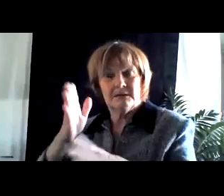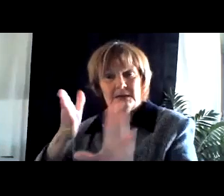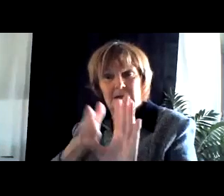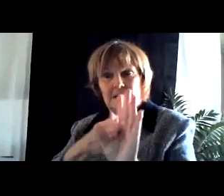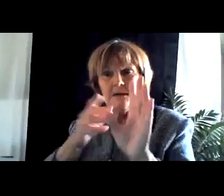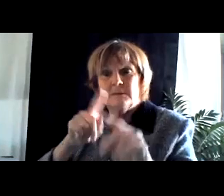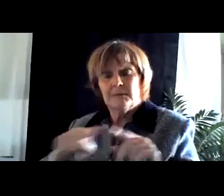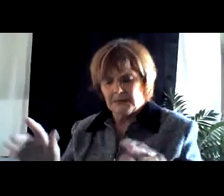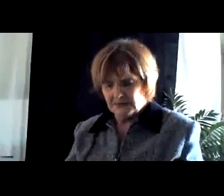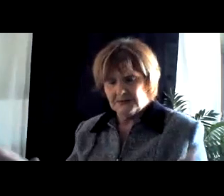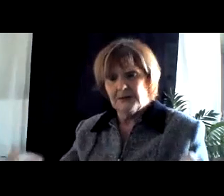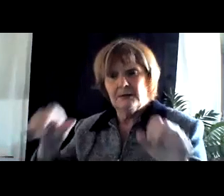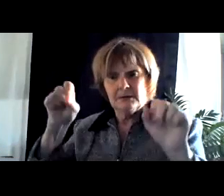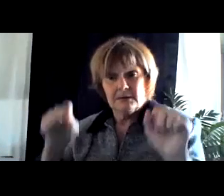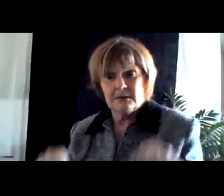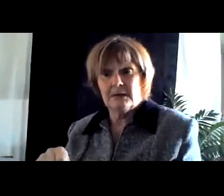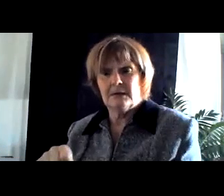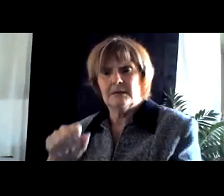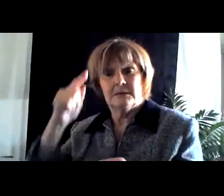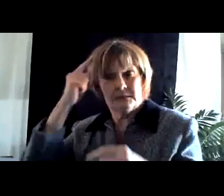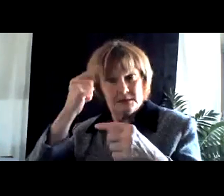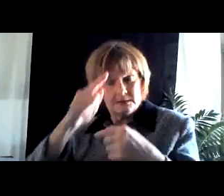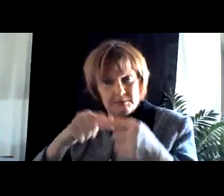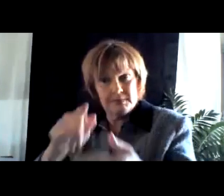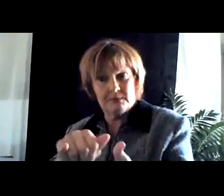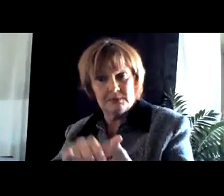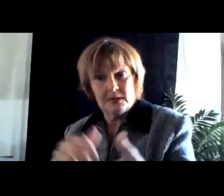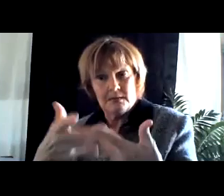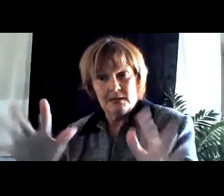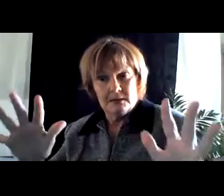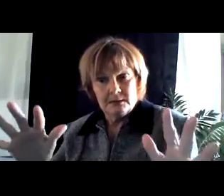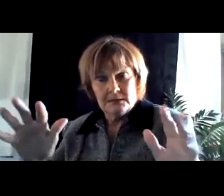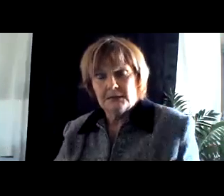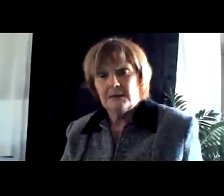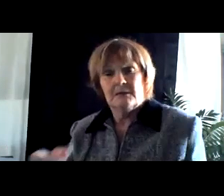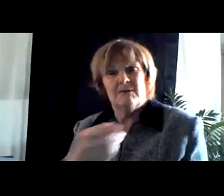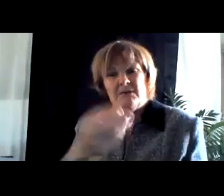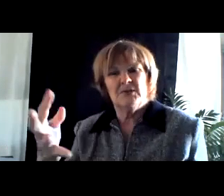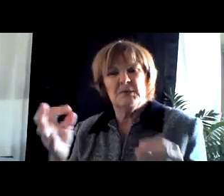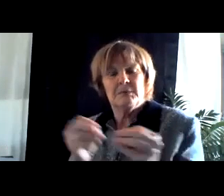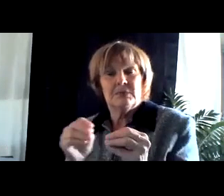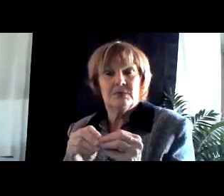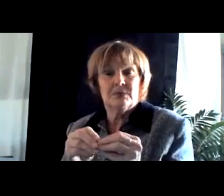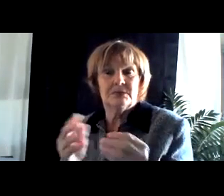about Loss, Love, and Healing." And there are a few other books suggestions in there as well.